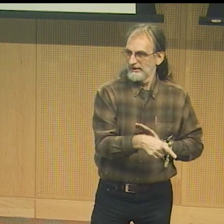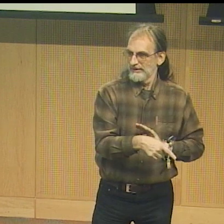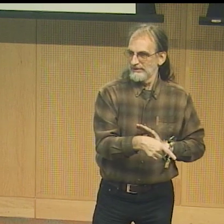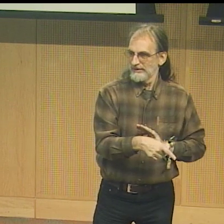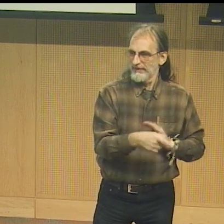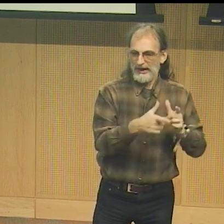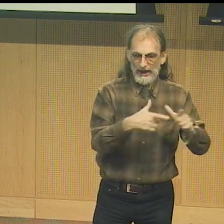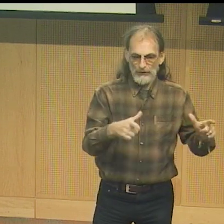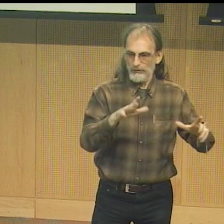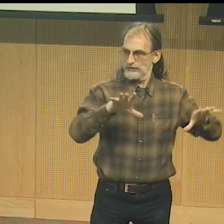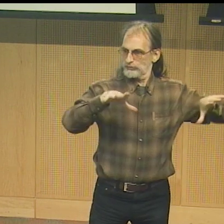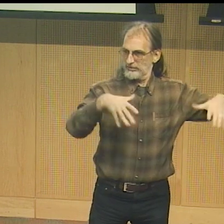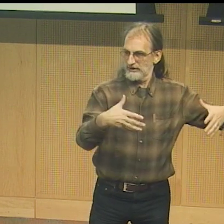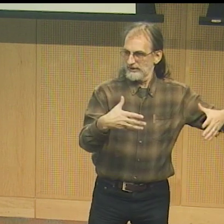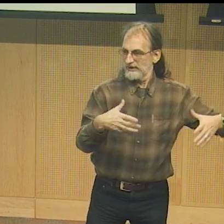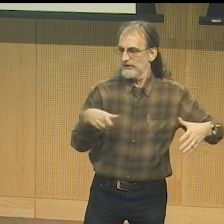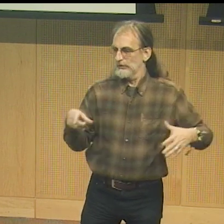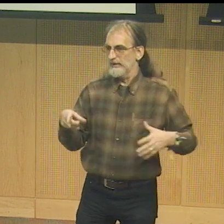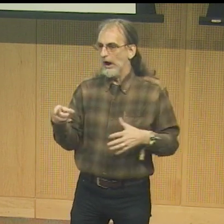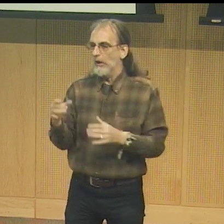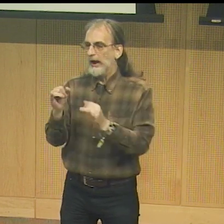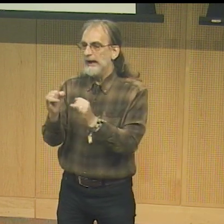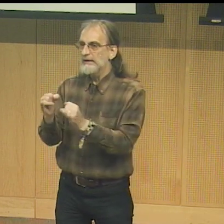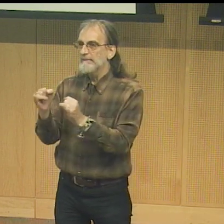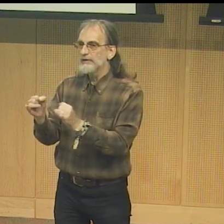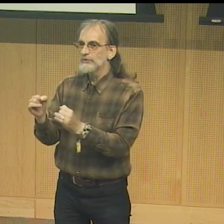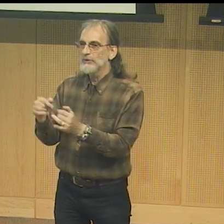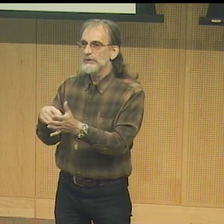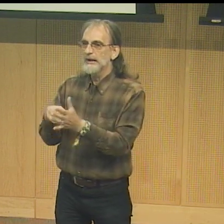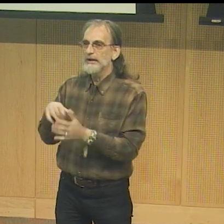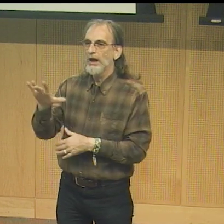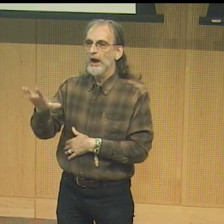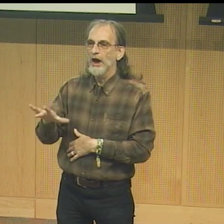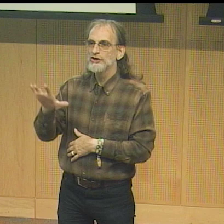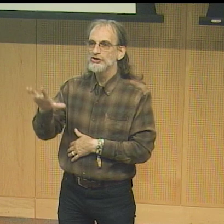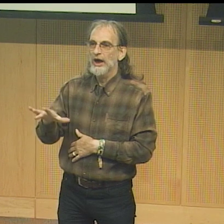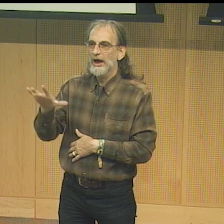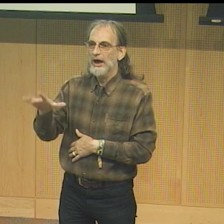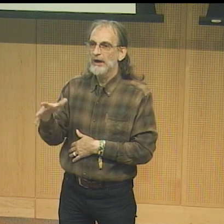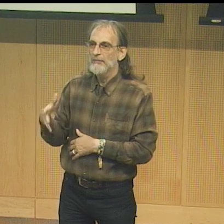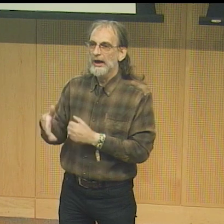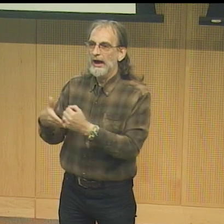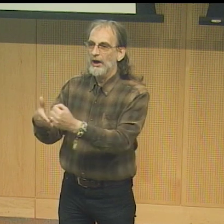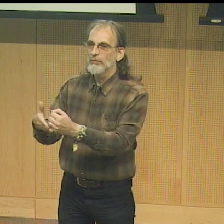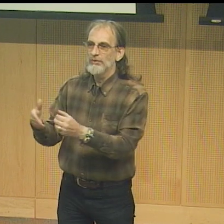They're not developing the community from the aspect of Deaf children.